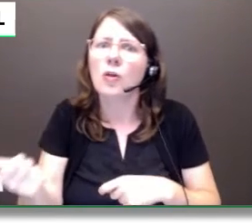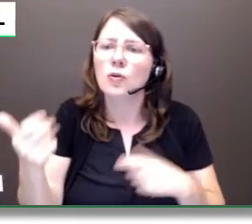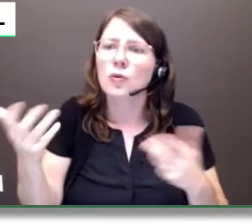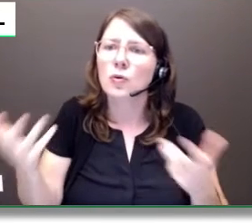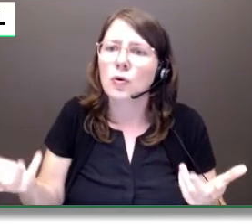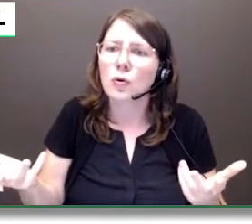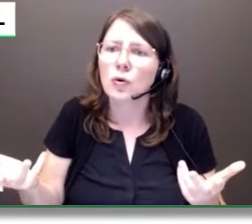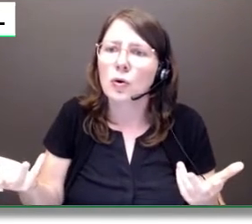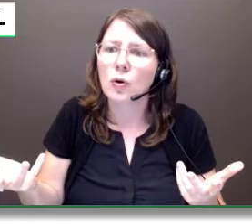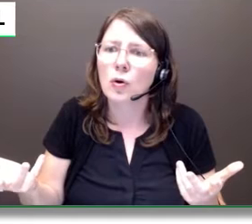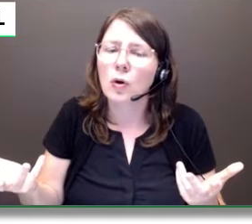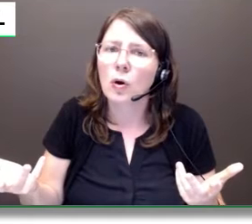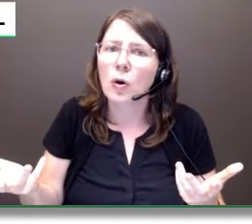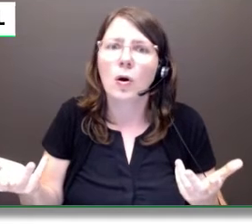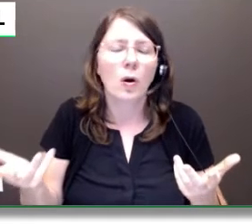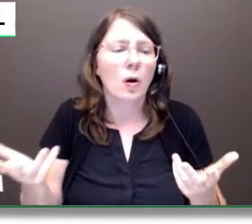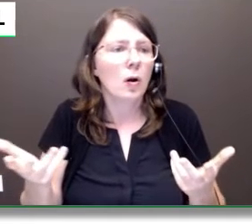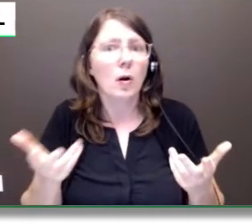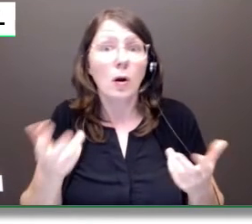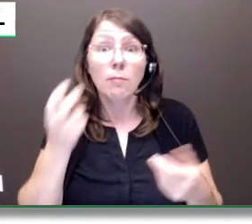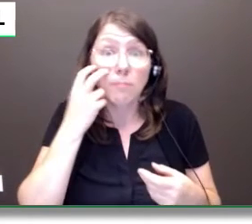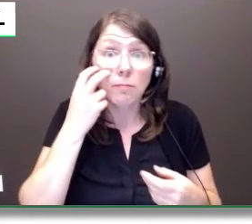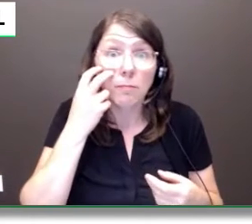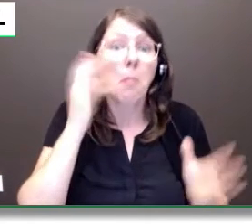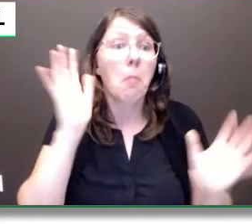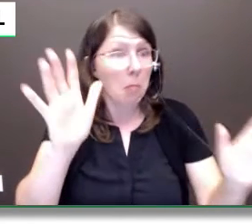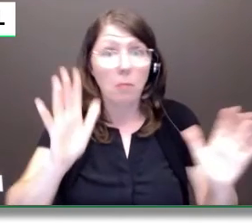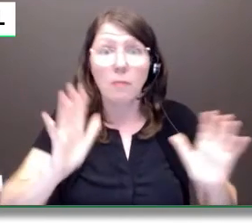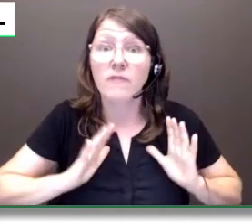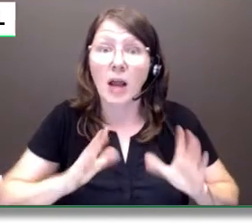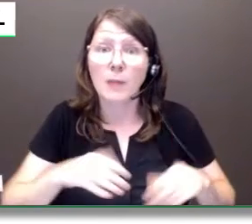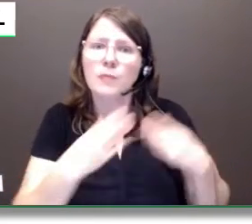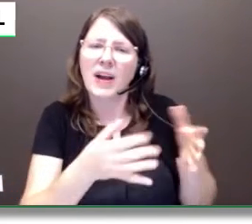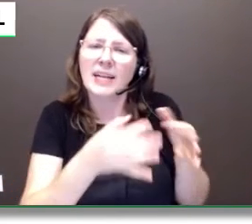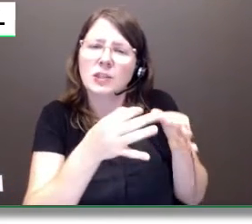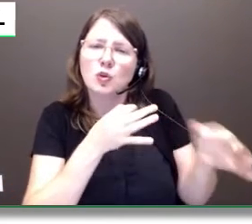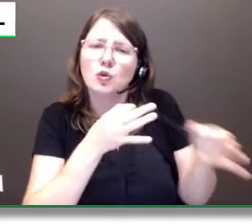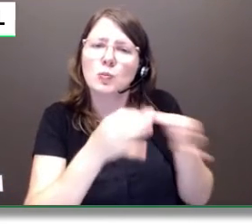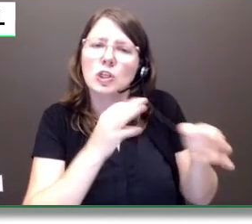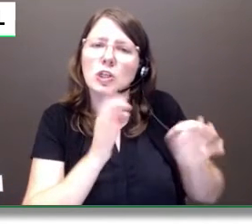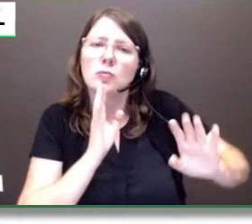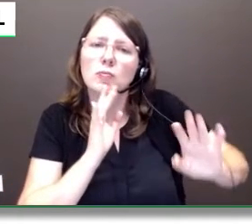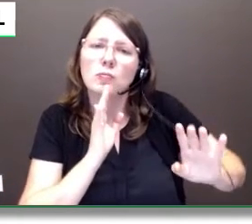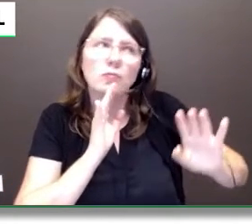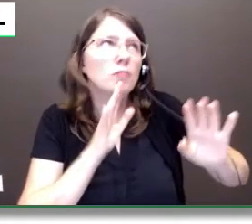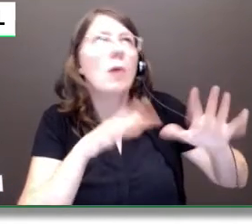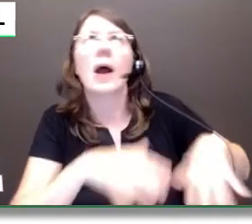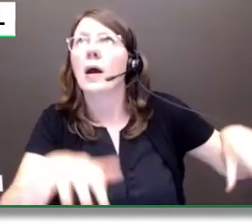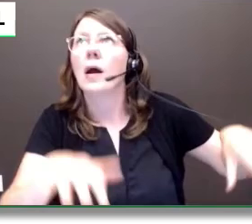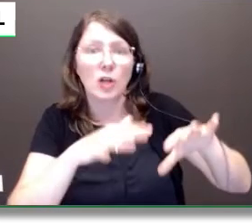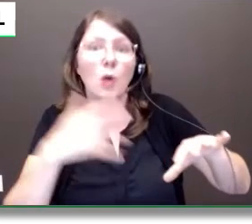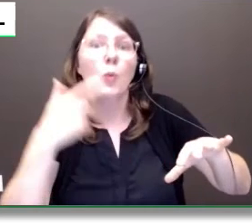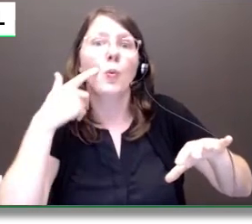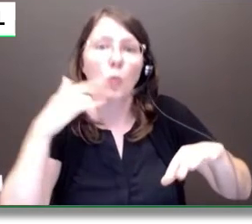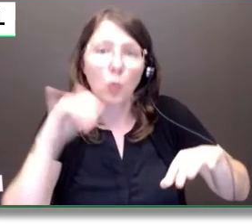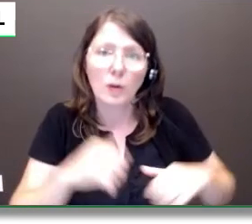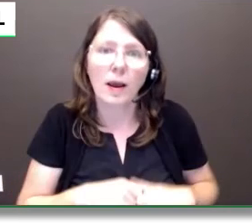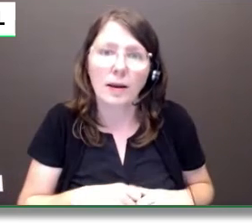that area looks like. Or um and or something like that like there's there's one trail that I went on it's